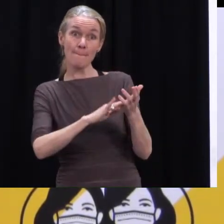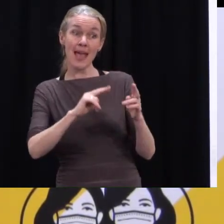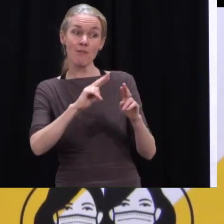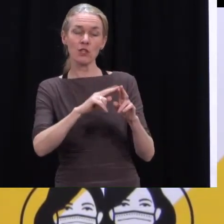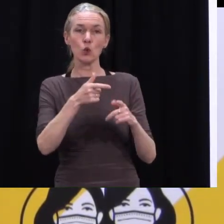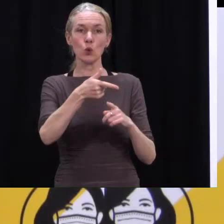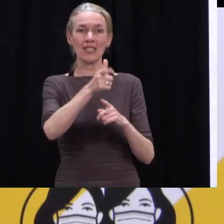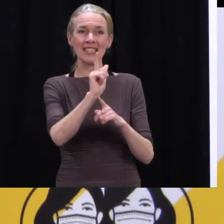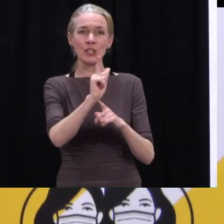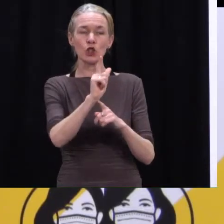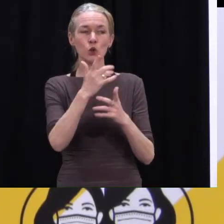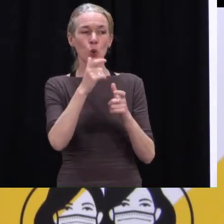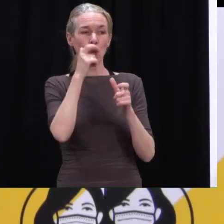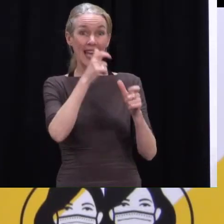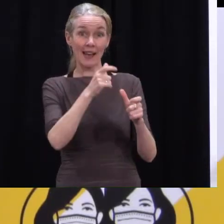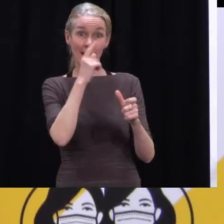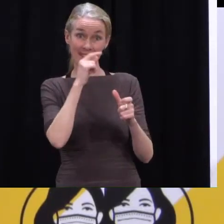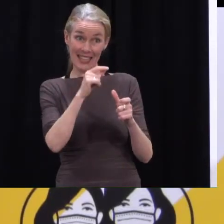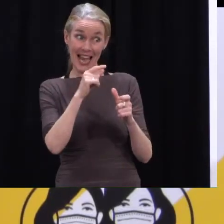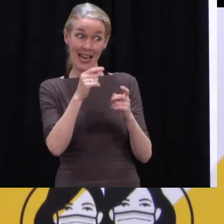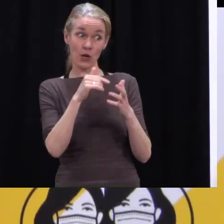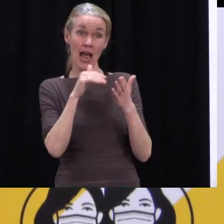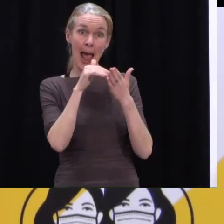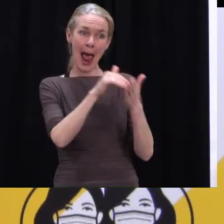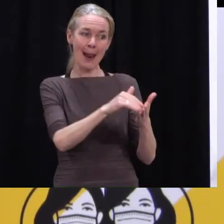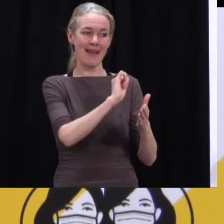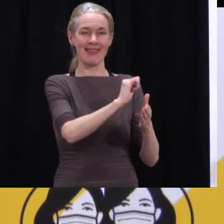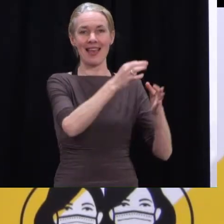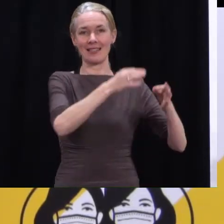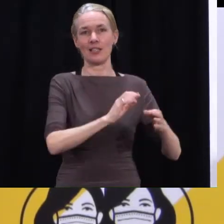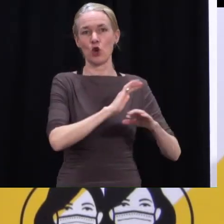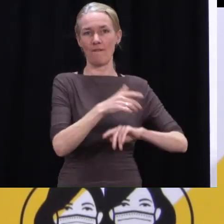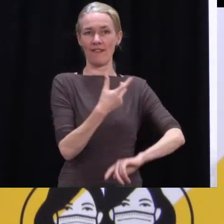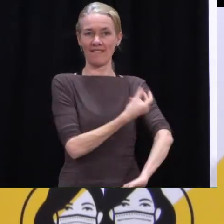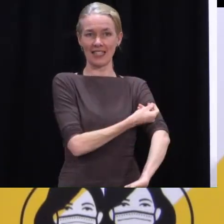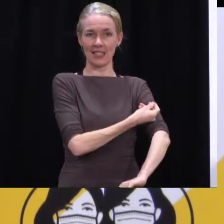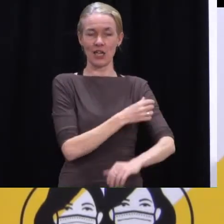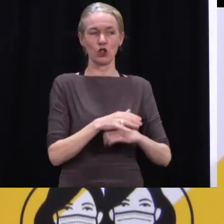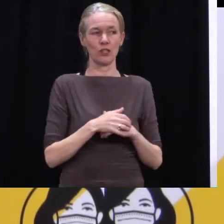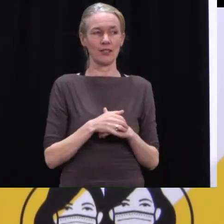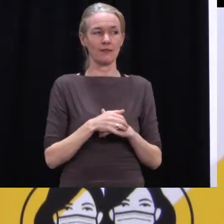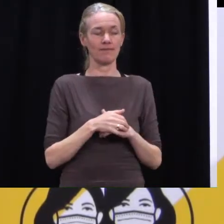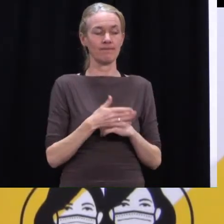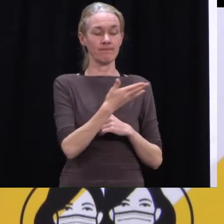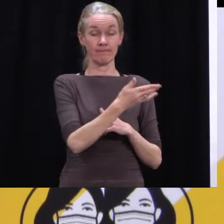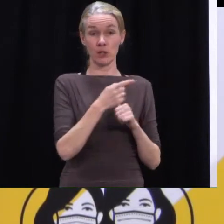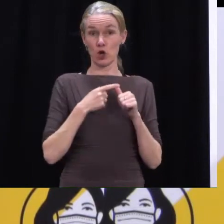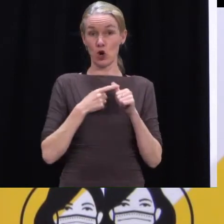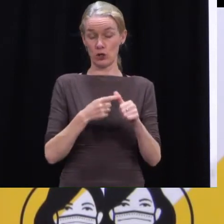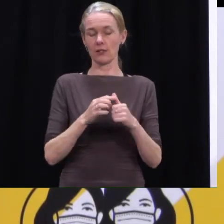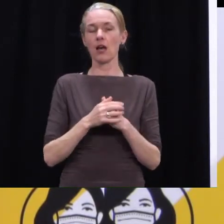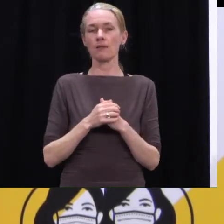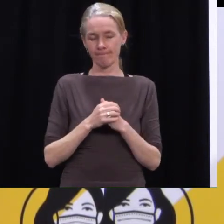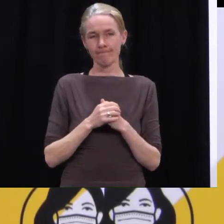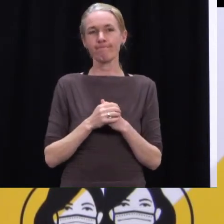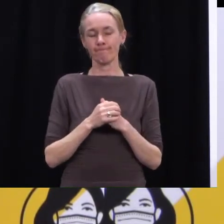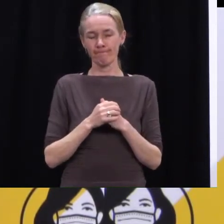exposure to social media but also what the's the role that parents, teachers and care